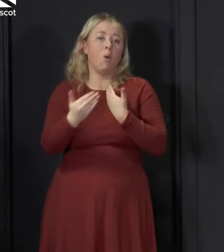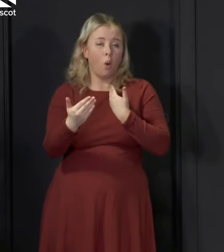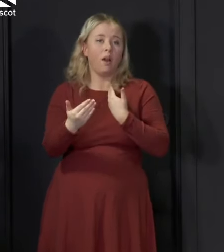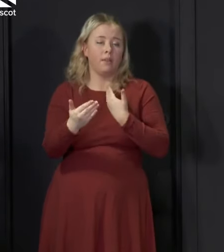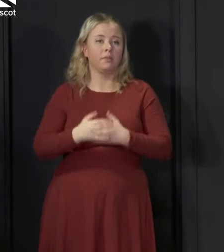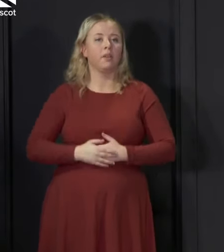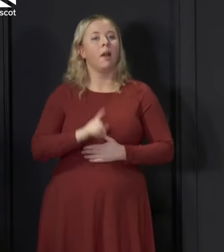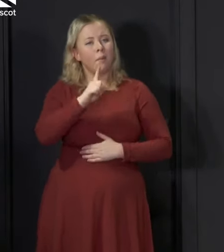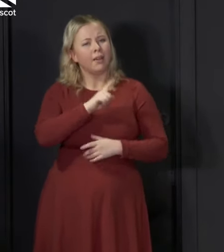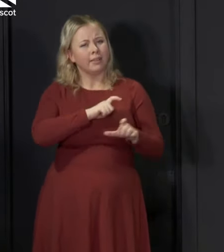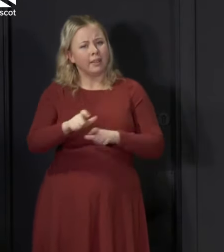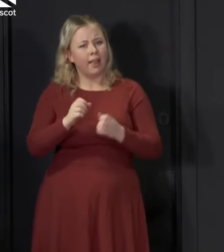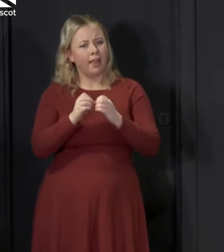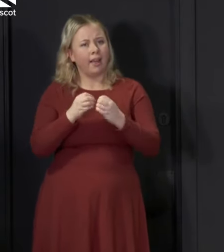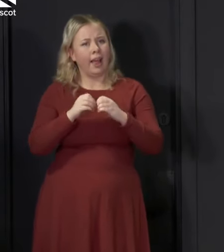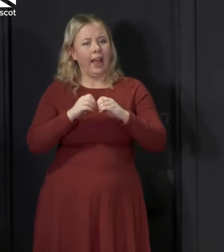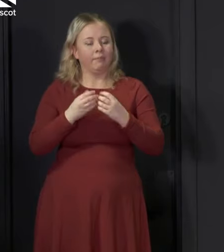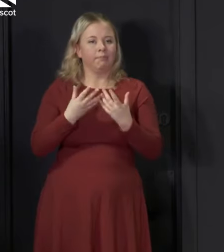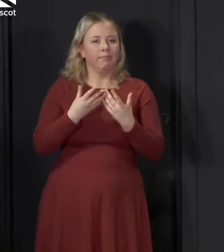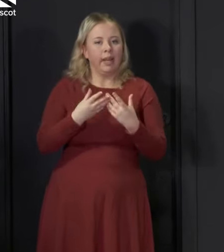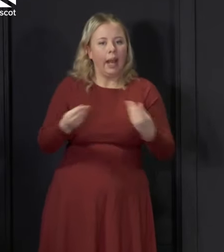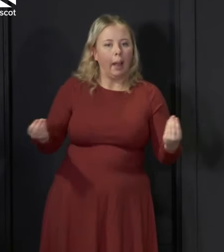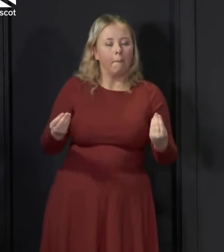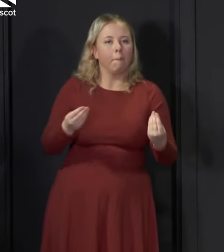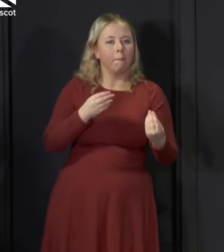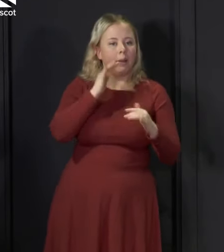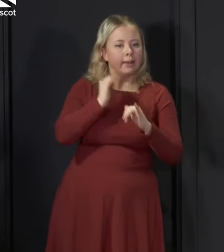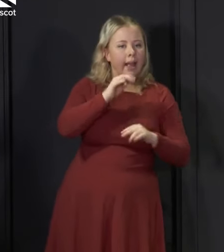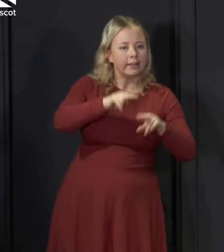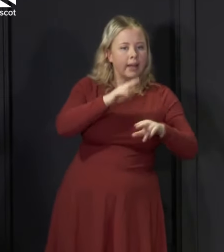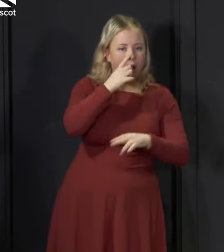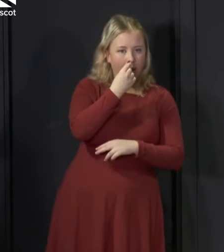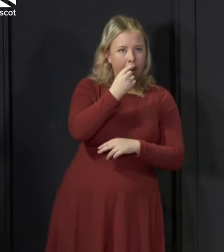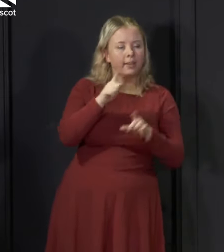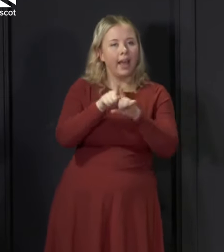is still a gap between testing capacity, and numbers of tests being done. But that is closing